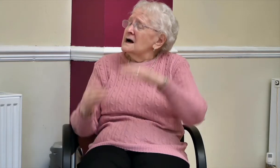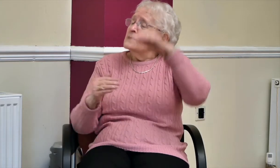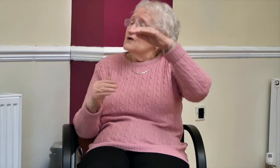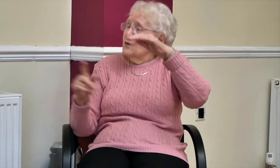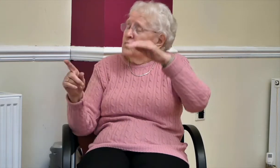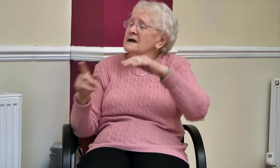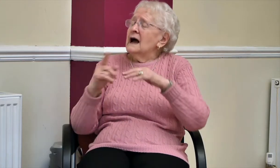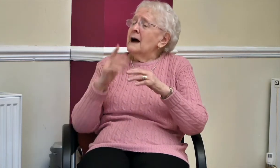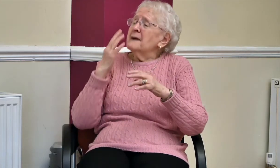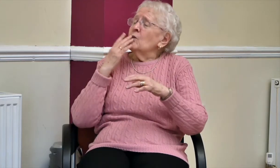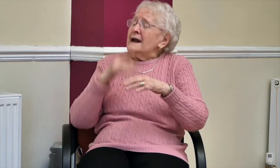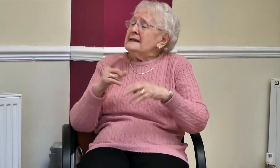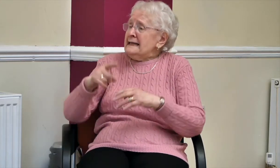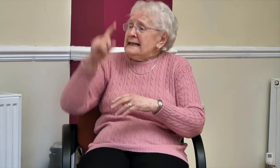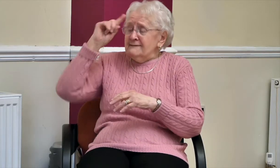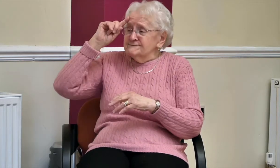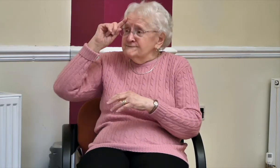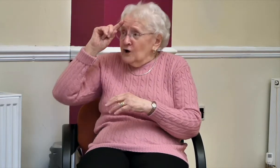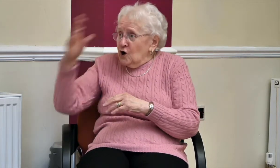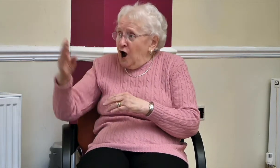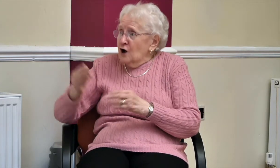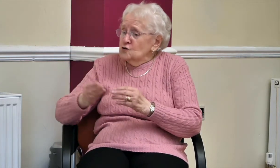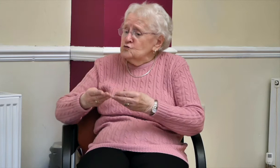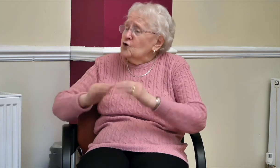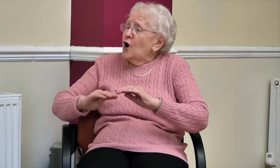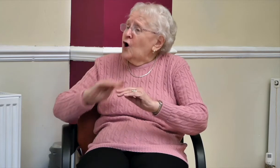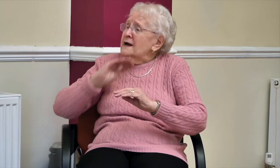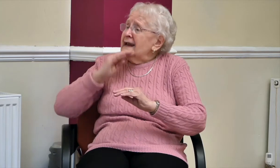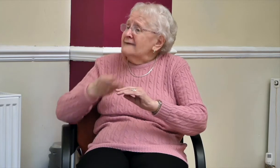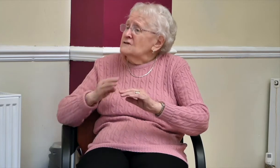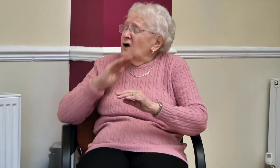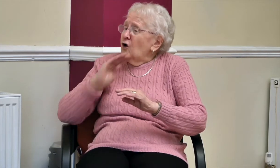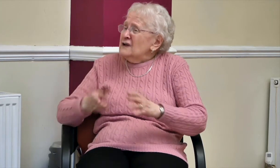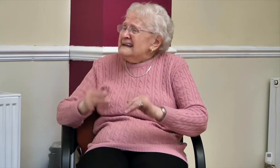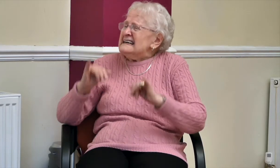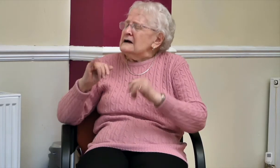But once he forgot to leave enough fabric for the hem,